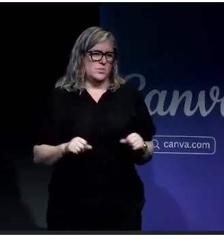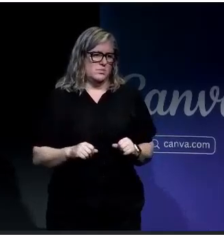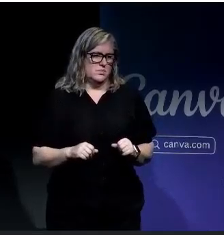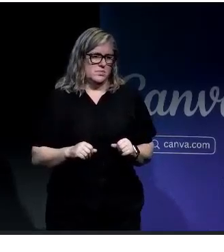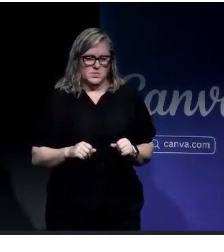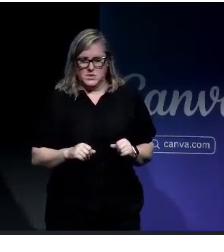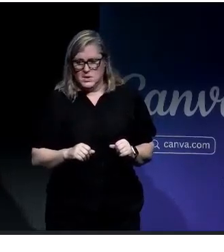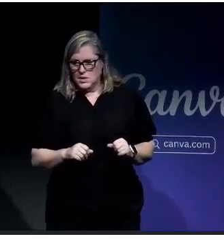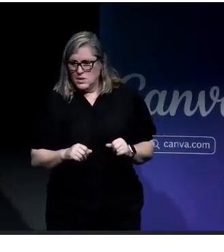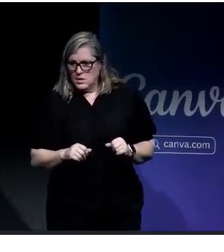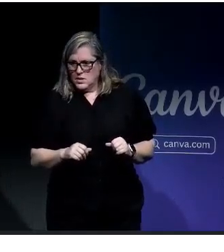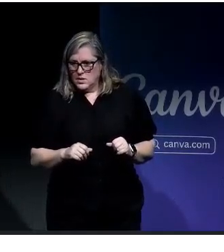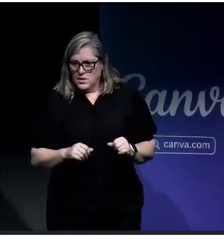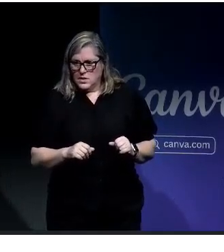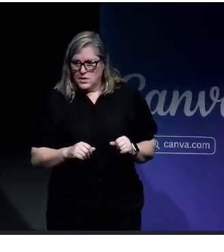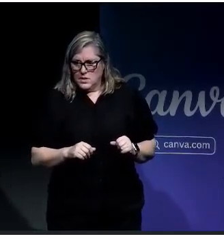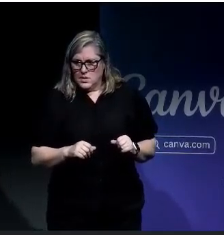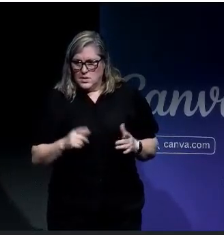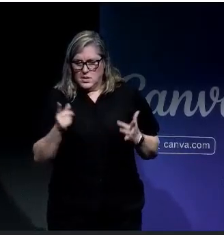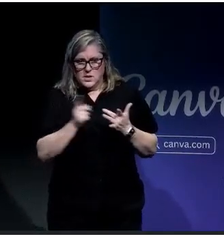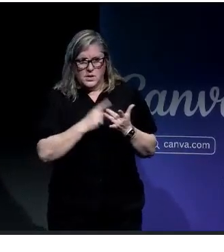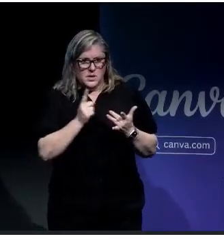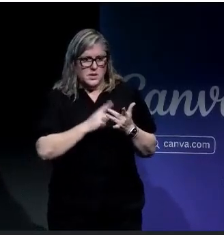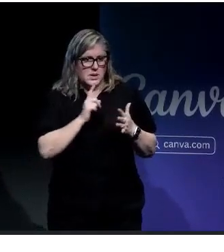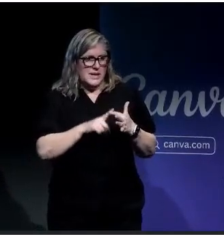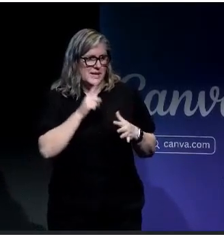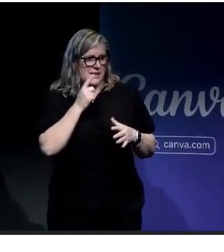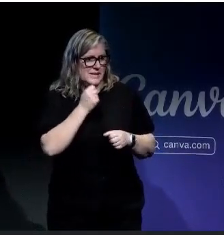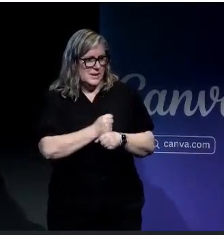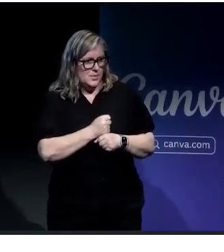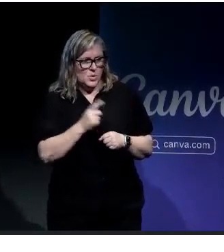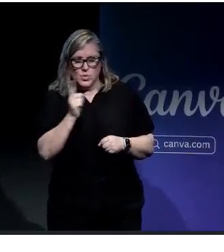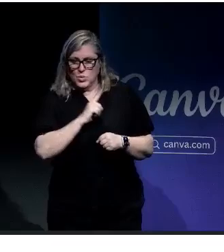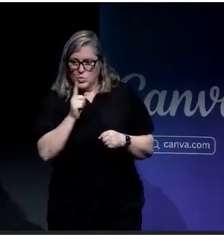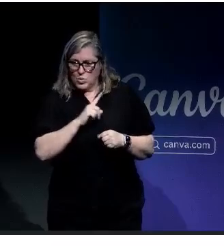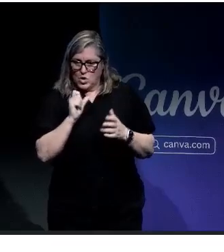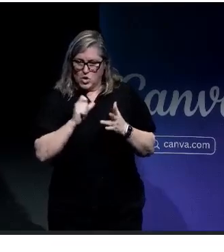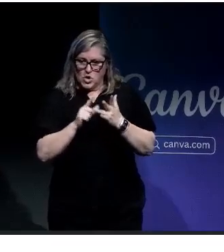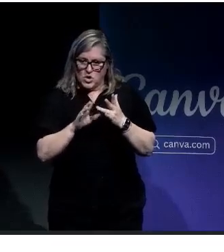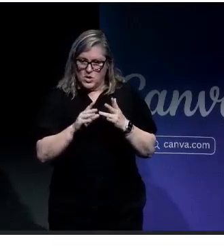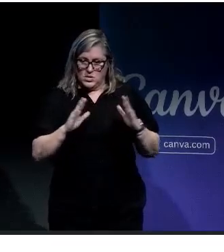Uh, and another example is complex images. So we have an image here of Maslow's Hierarchy of Needs.